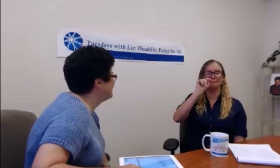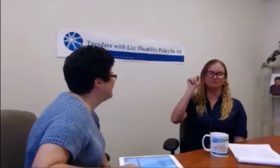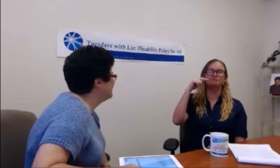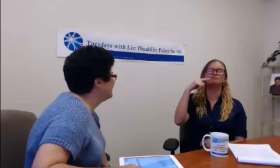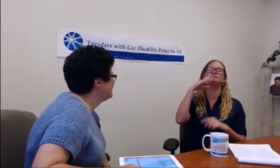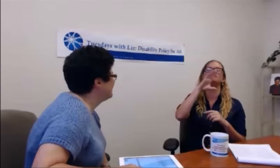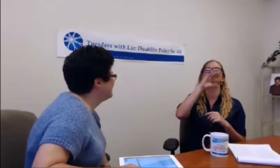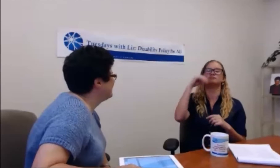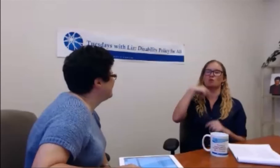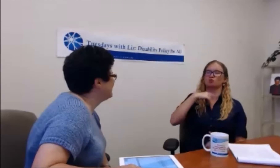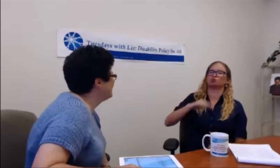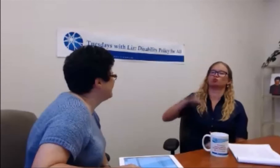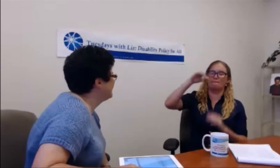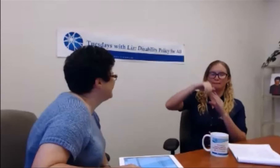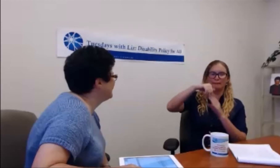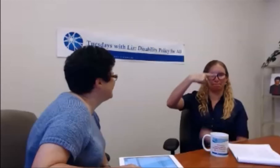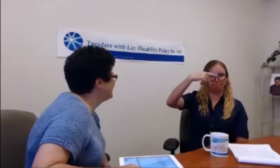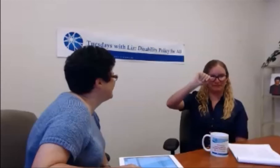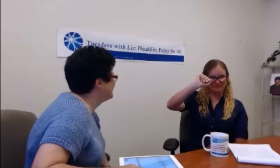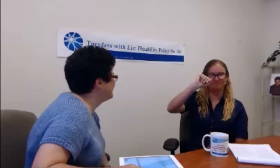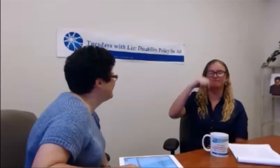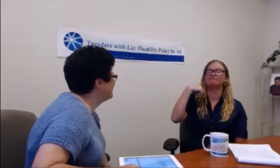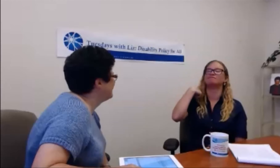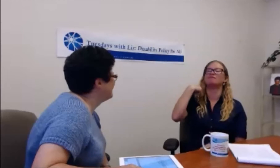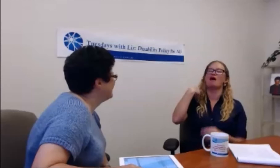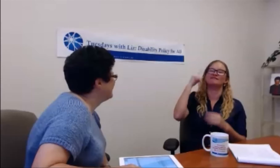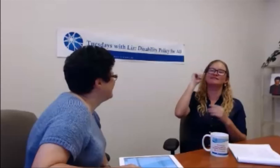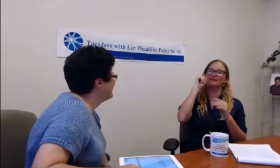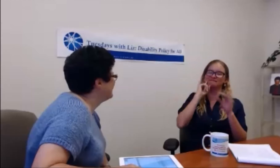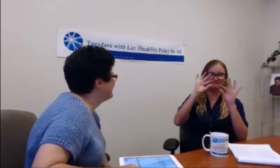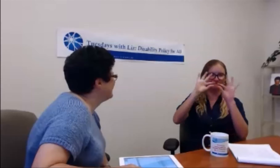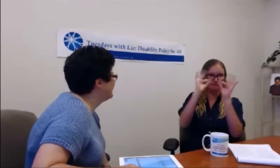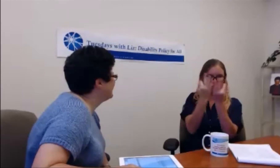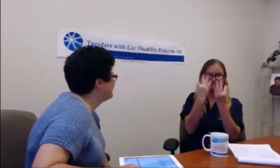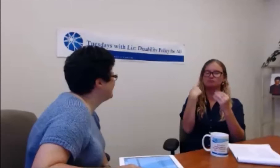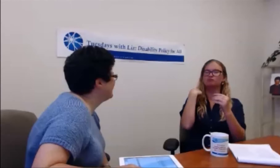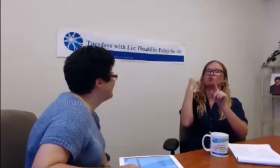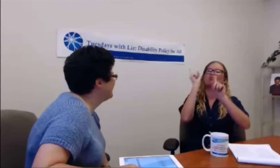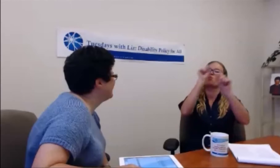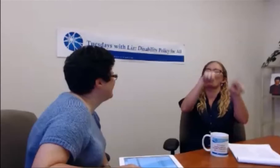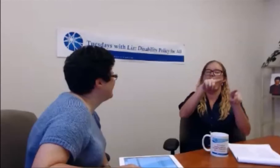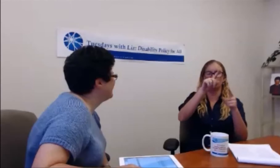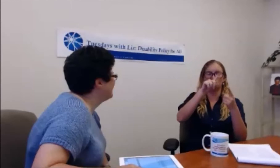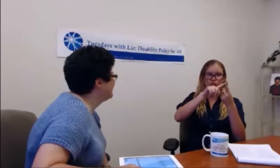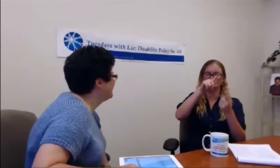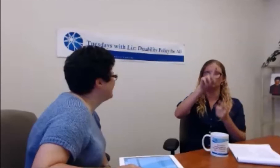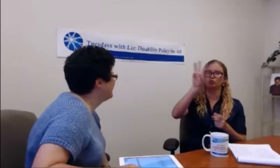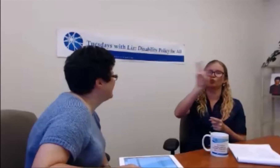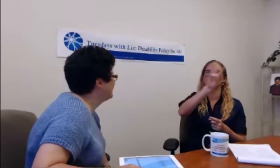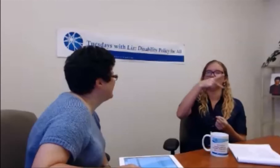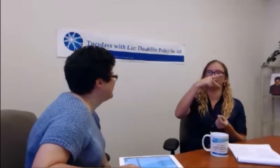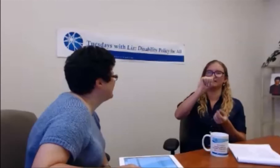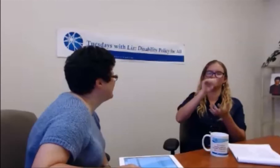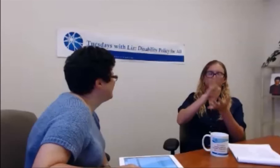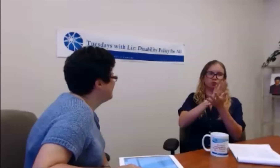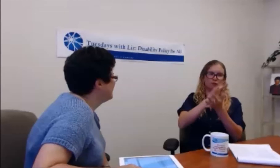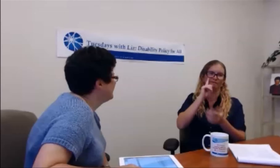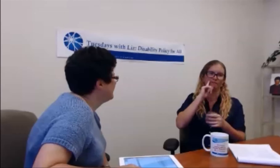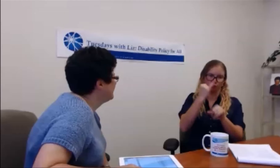Putt and I grew up in Pennsylvania , and I have a deaf family. I went to West Pennsylvania